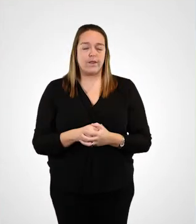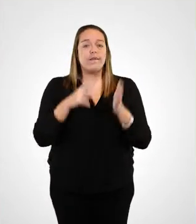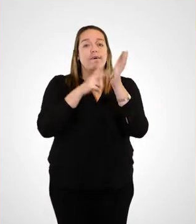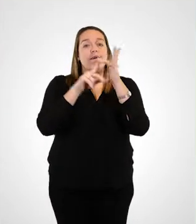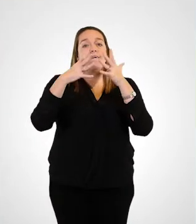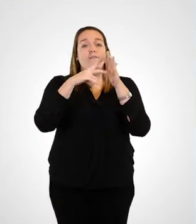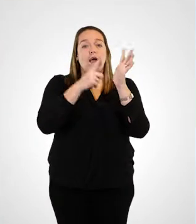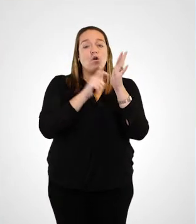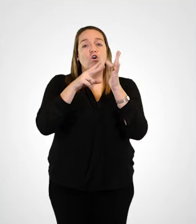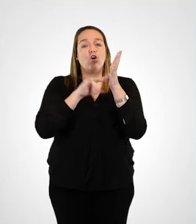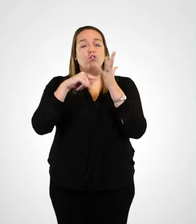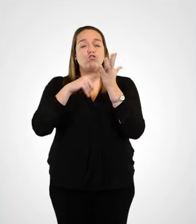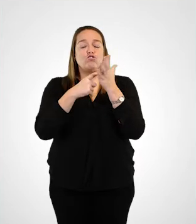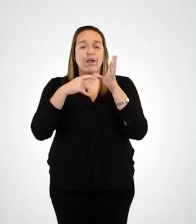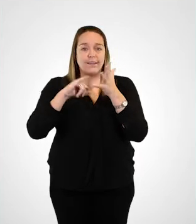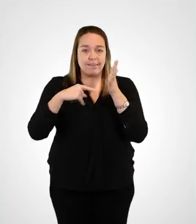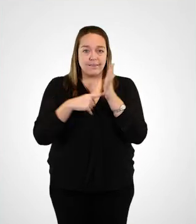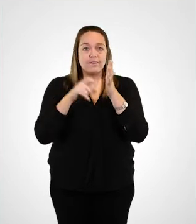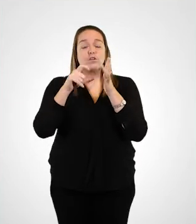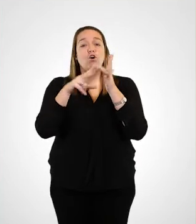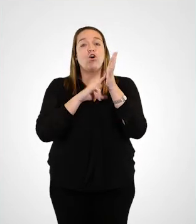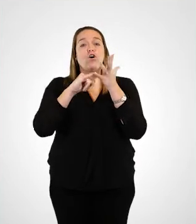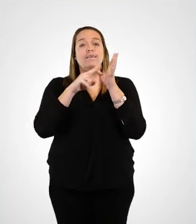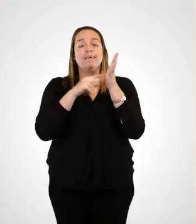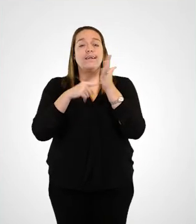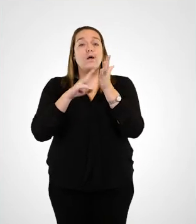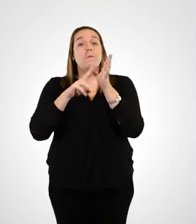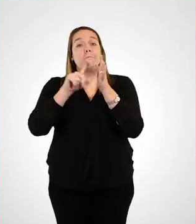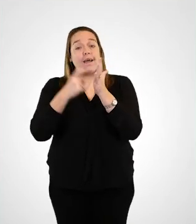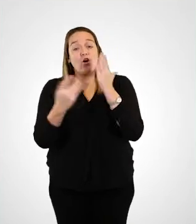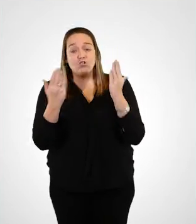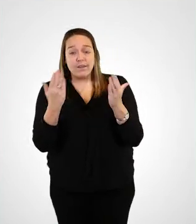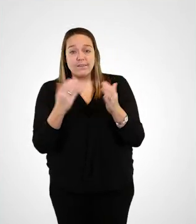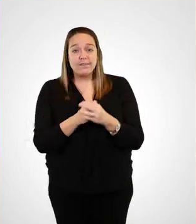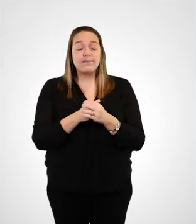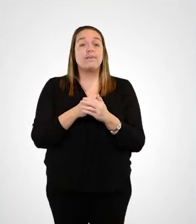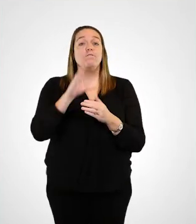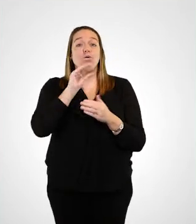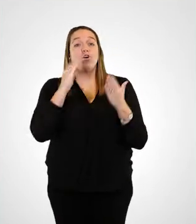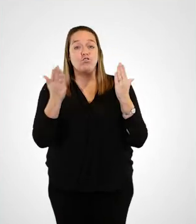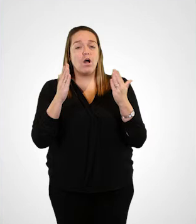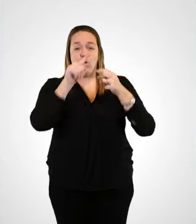Vowel contrast, consonant manner contrast, consonant voicing contrast -